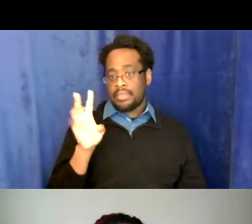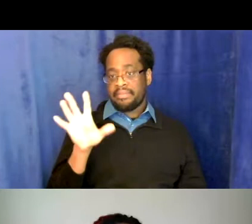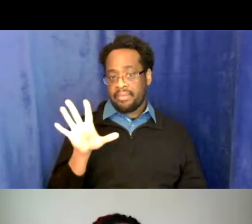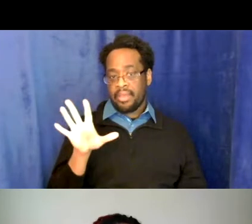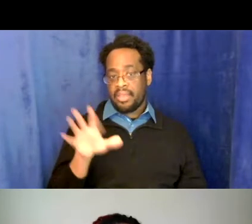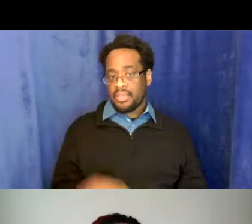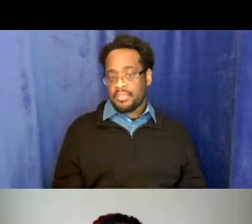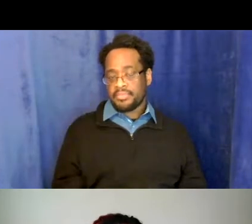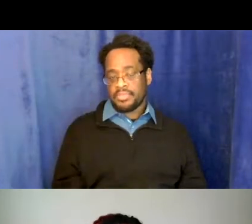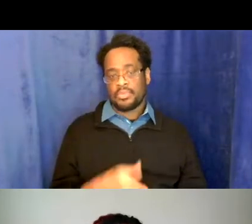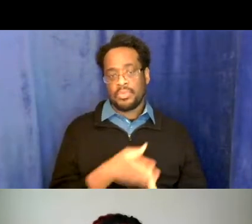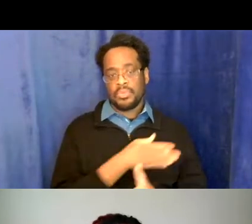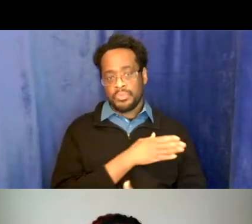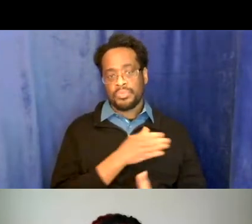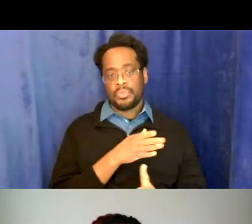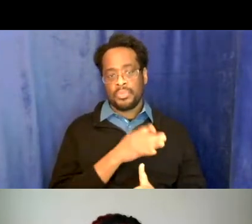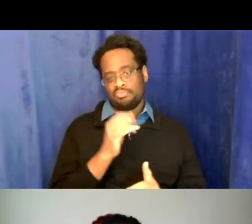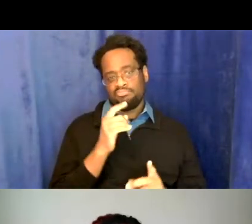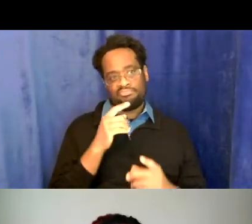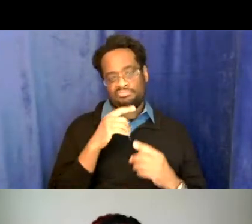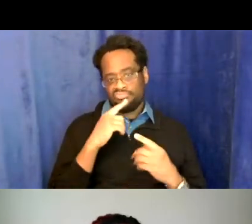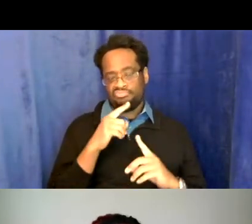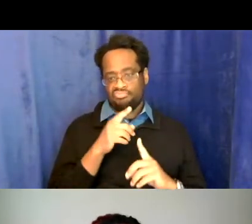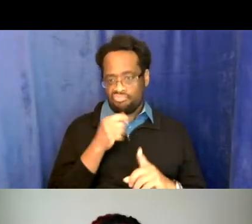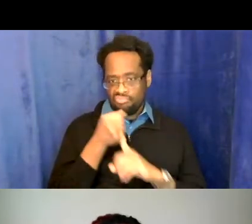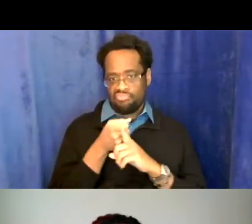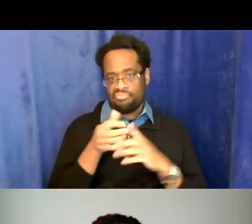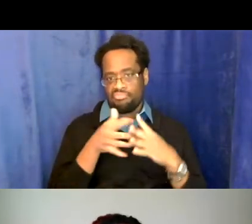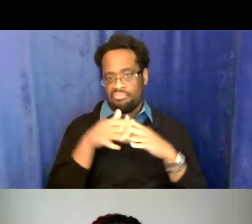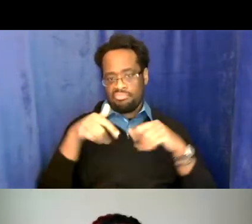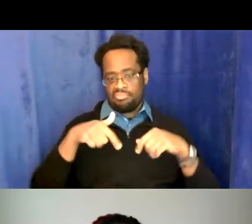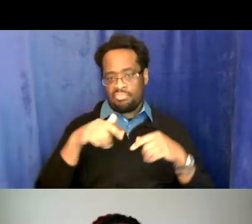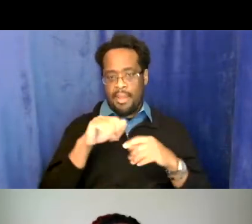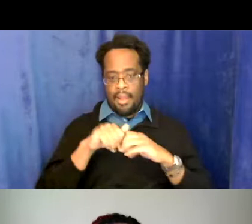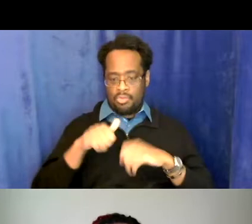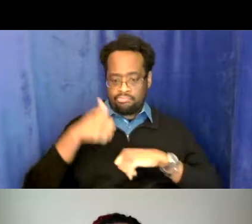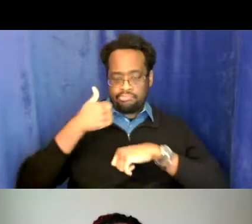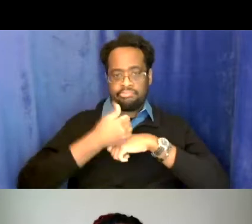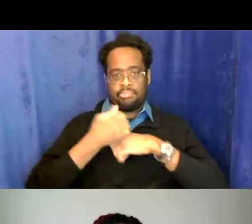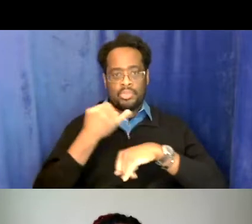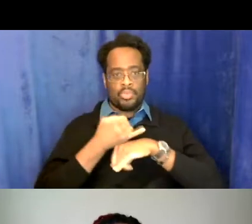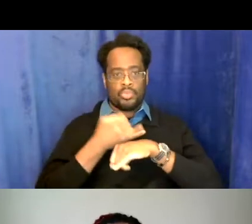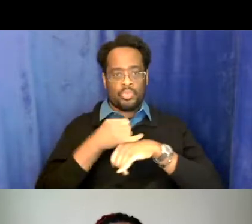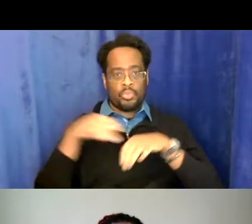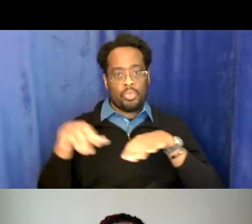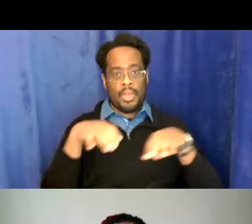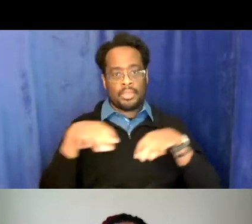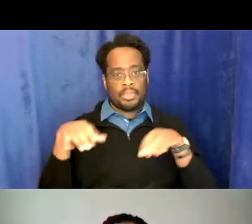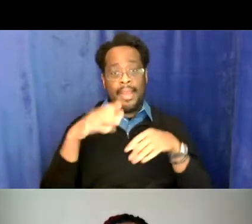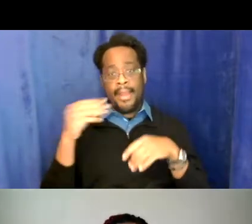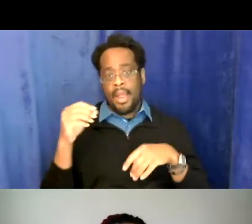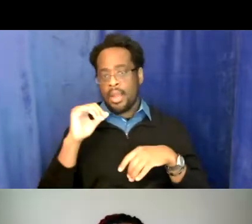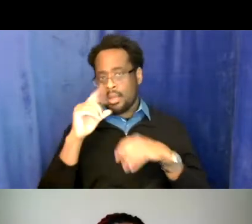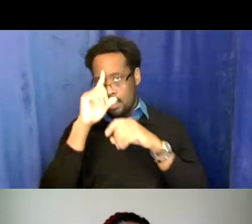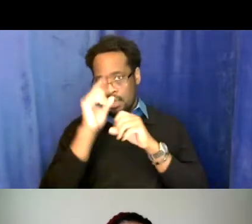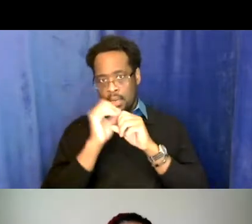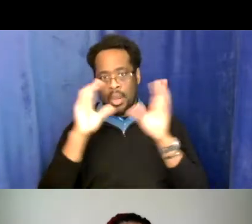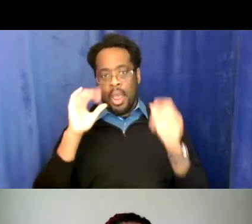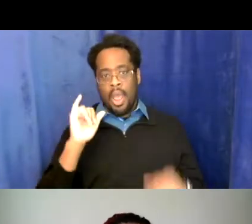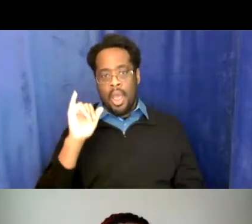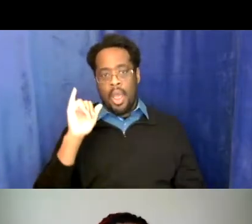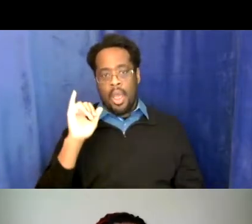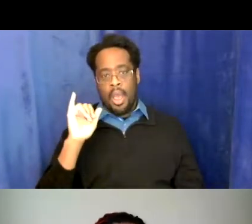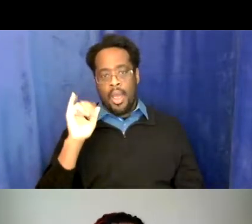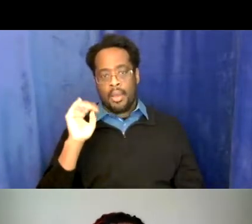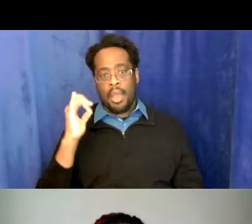1865. Here in America, the institutions for deaf and hard of hearing children,